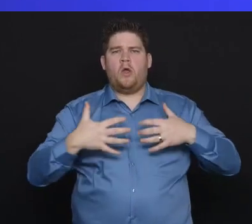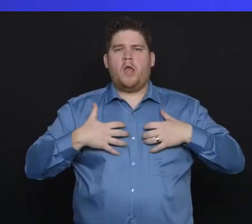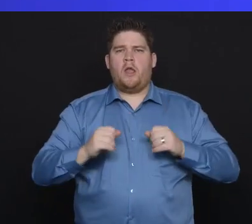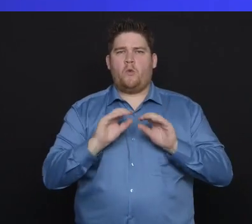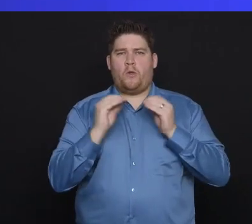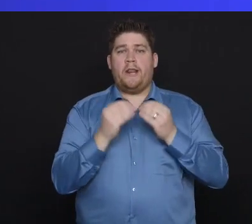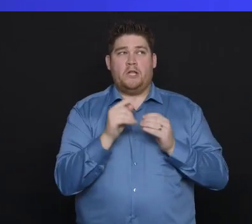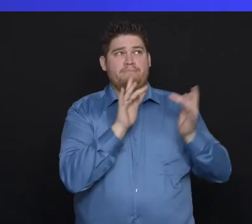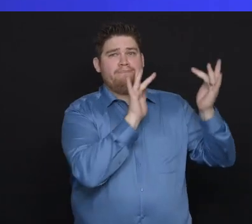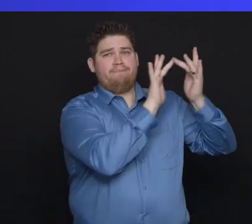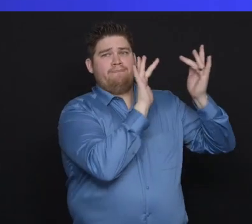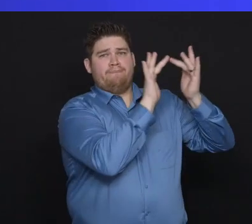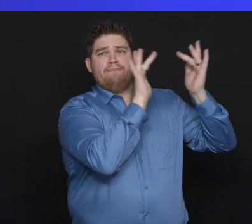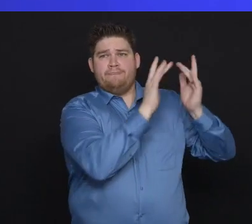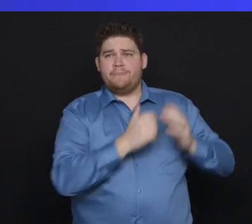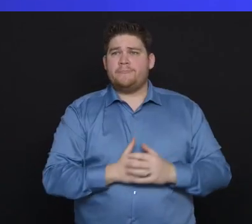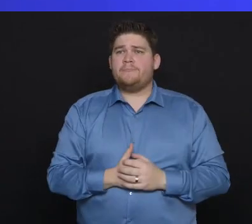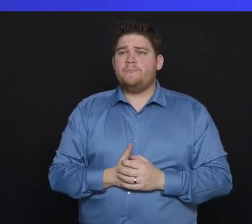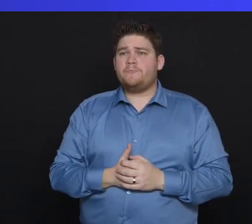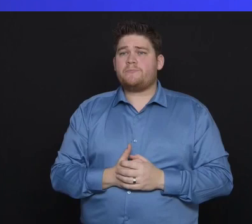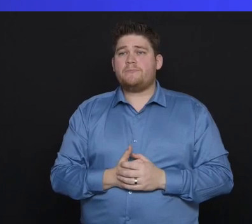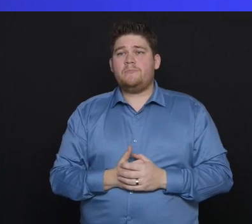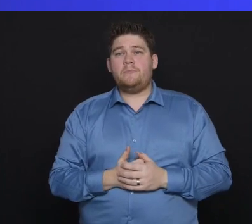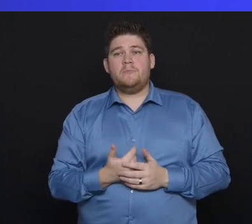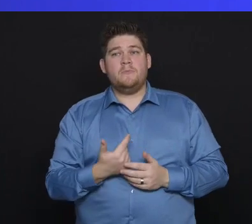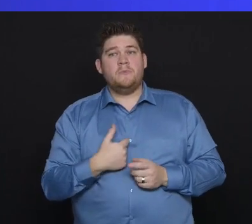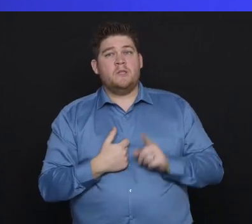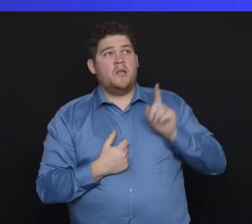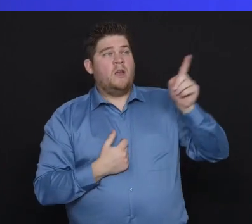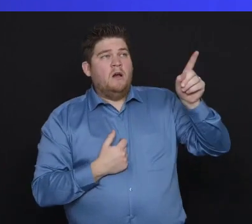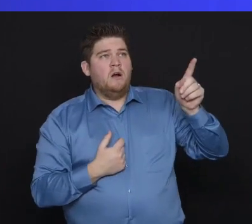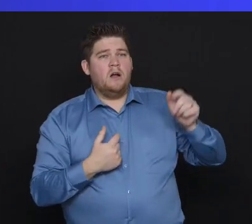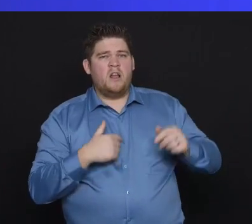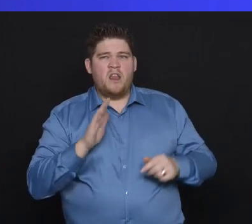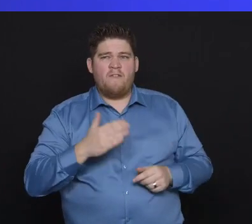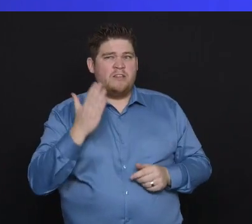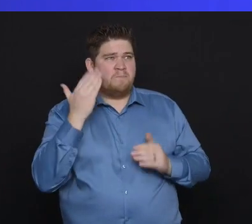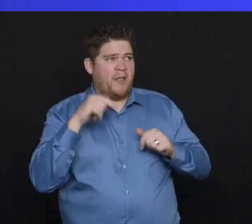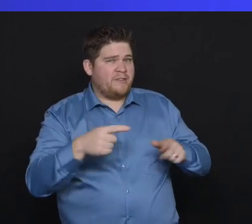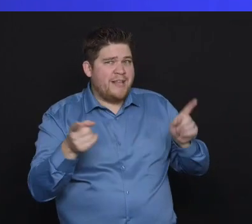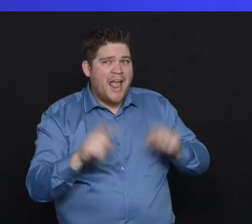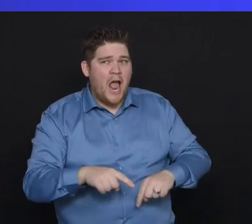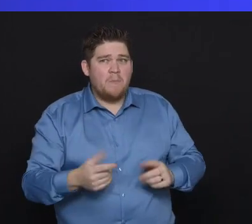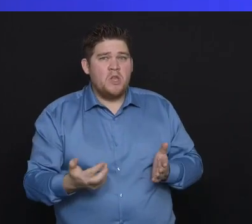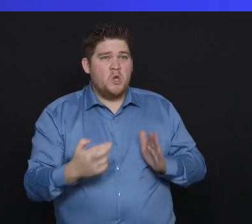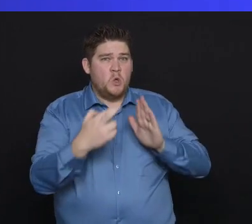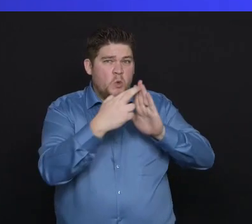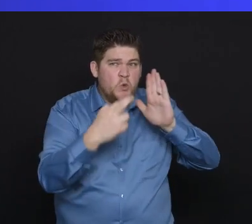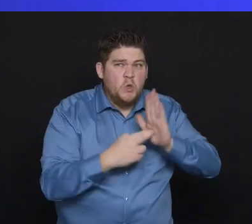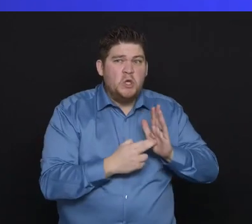I never, ever thought I would have to do those types of things. But right now, this is what we need to do,